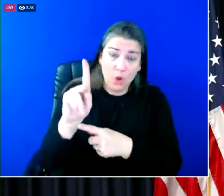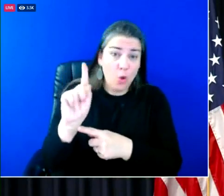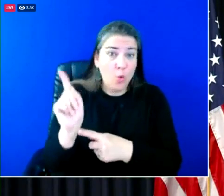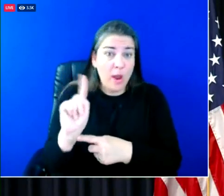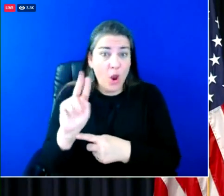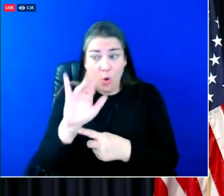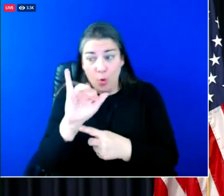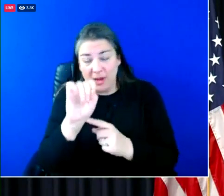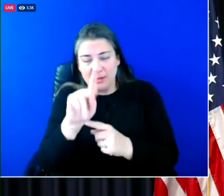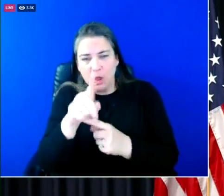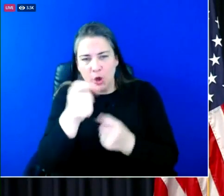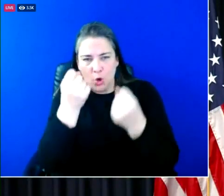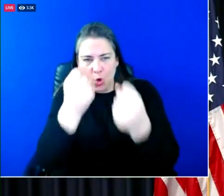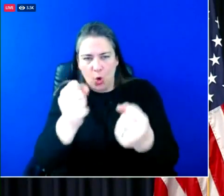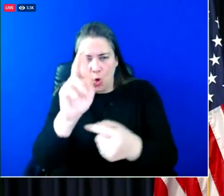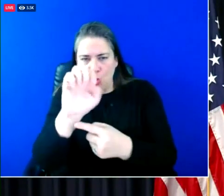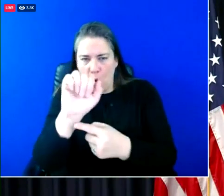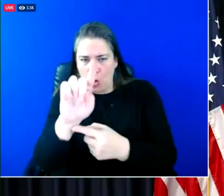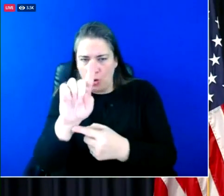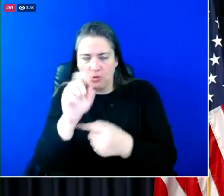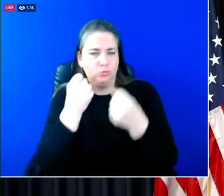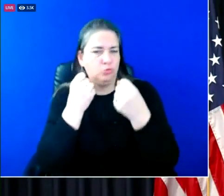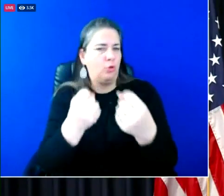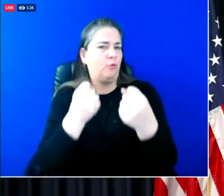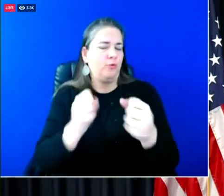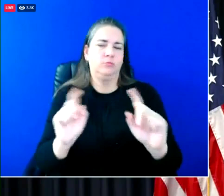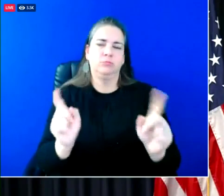shouldn't thinking they have to. But they really don't have to and